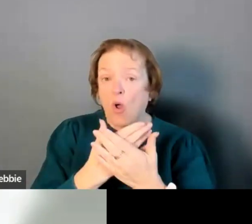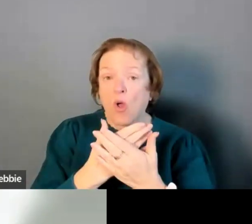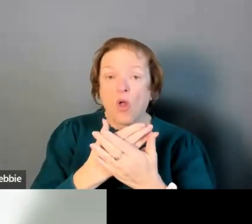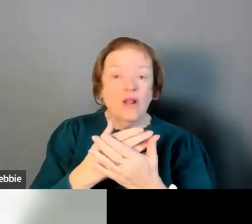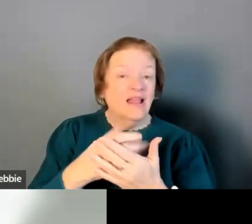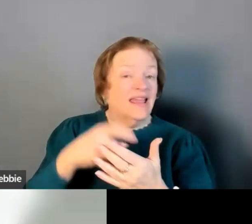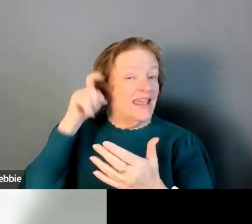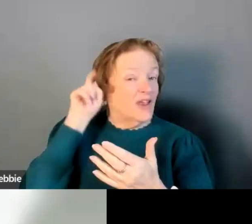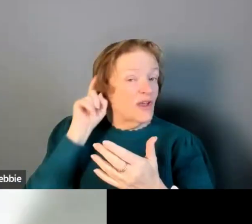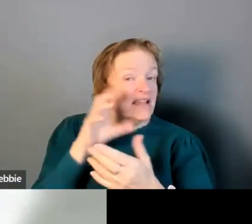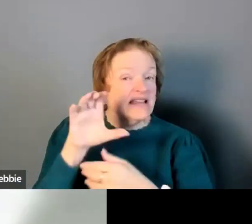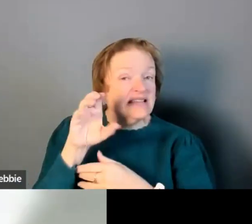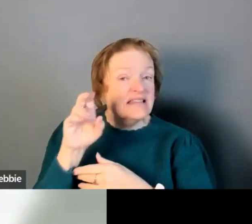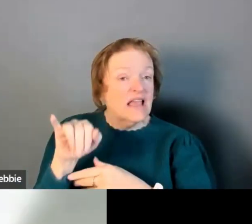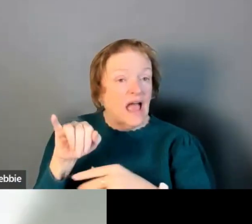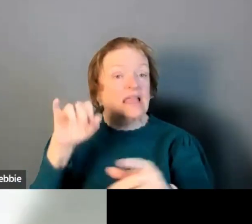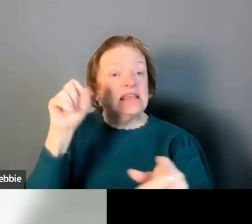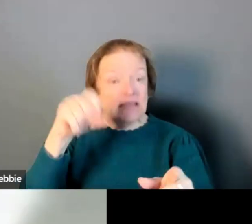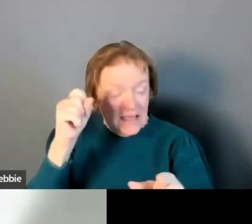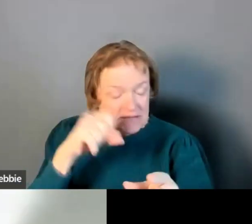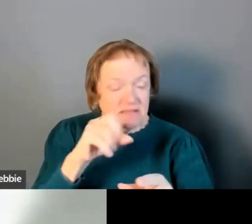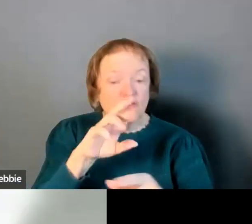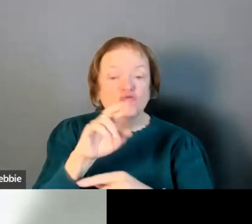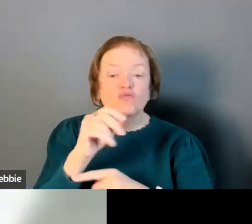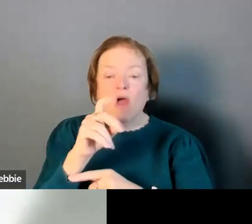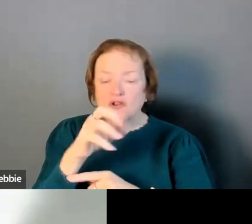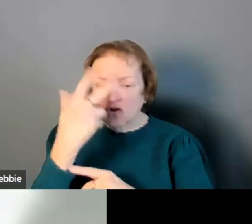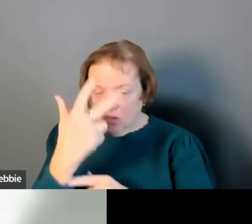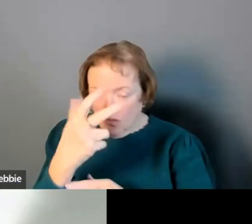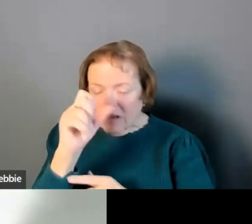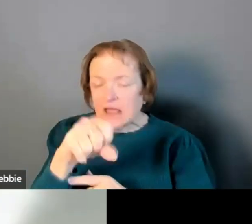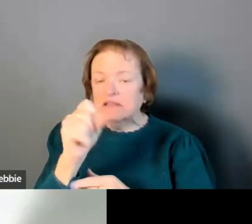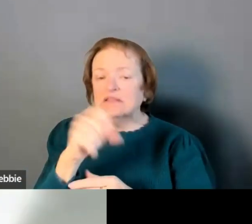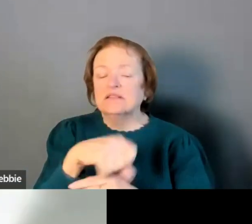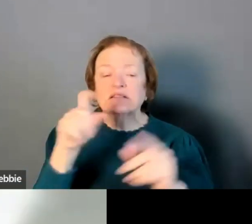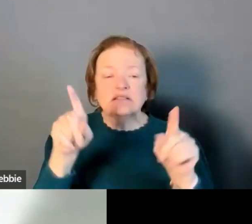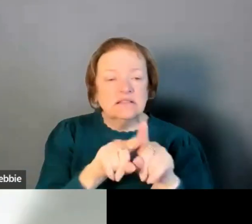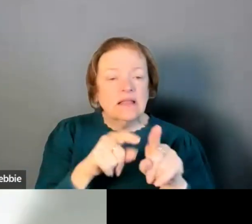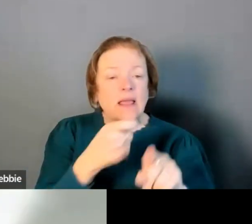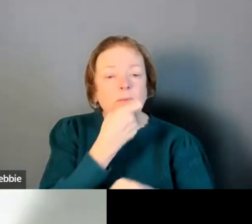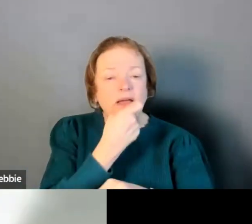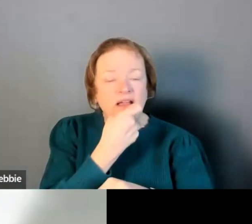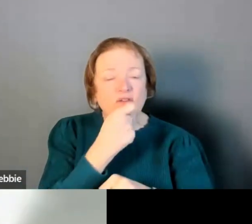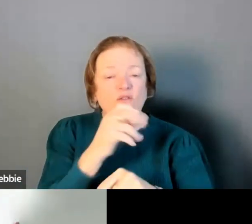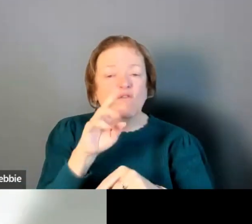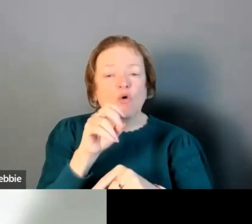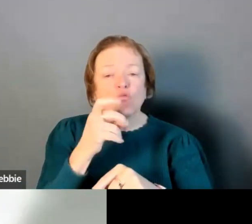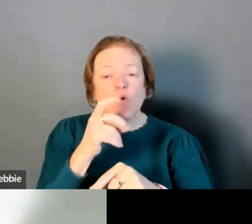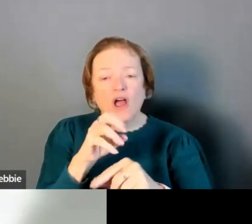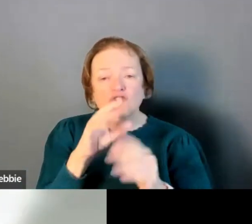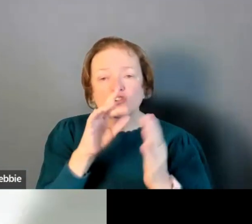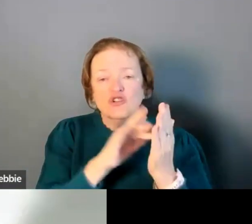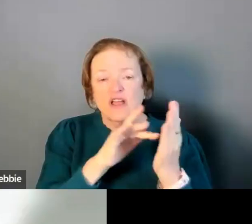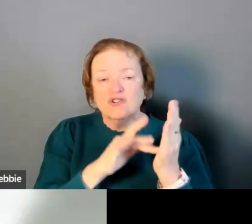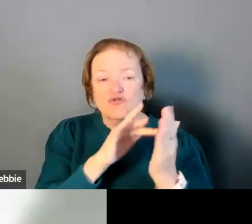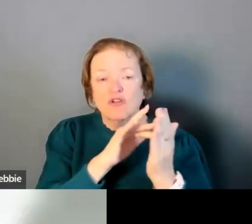Yes, the Roger 3, it is the same microphone as the Roger Touchscreen 3 and the Roger On 3